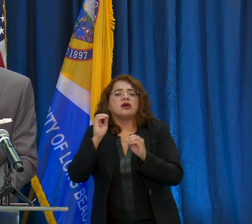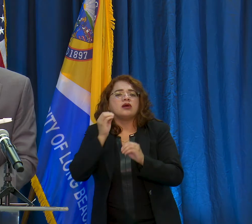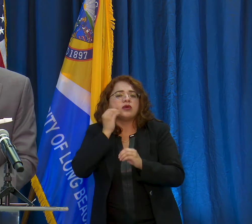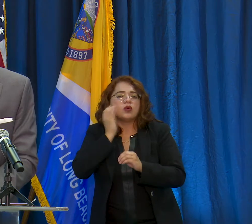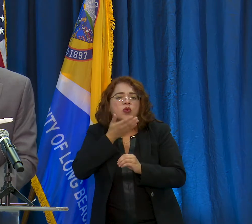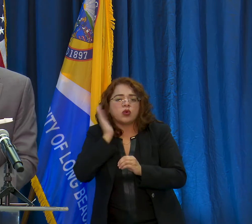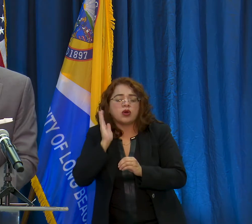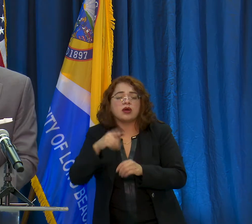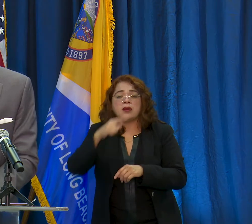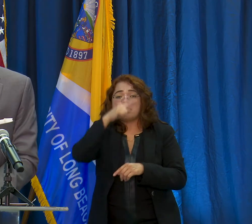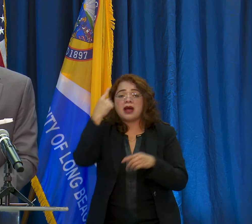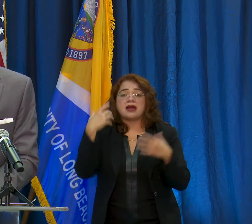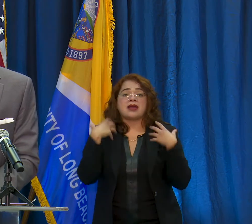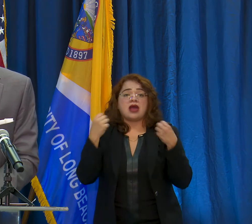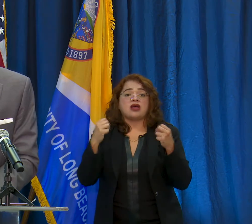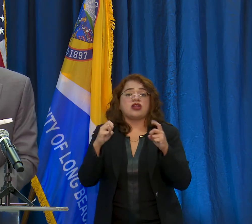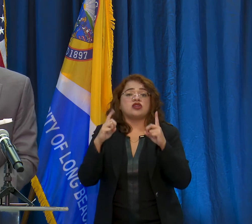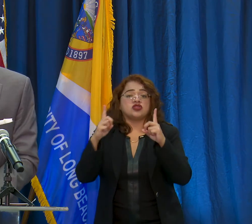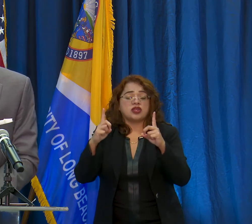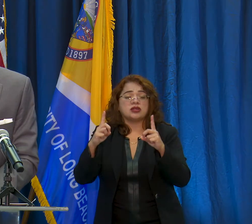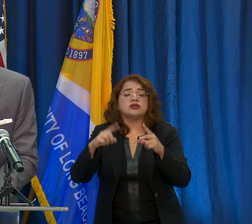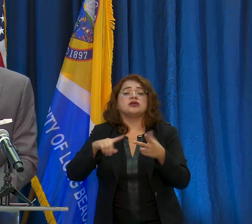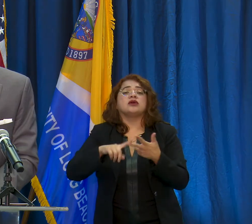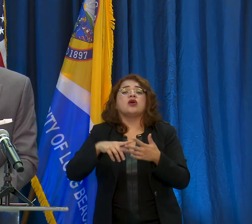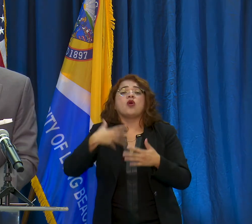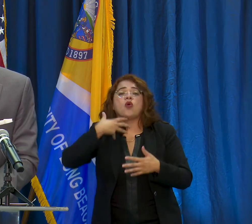Black education, health, older adult resources,